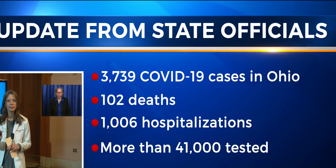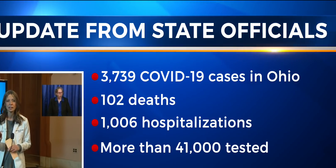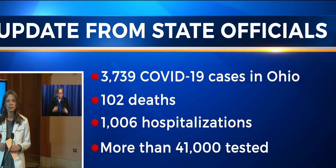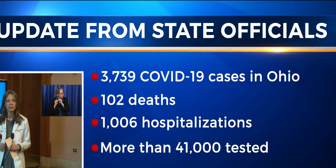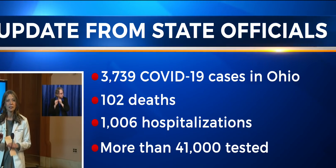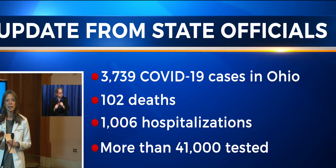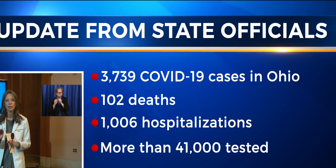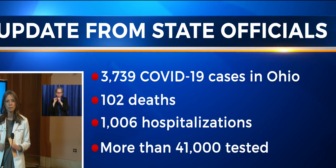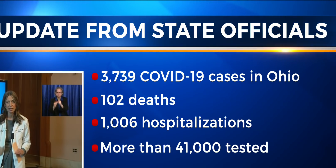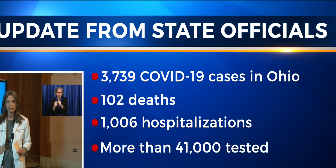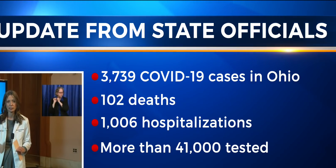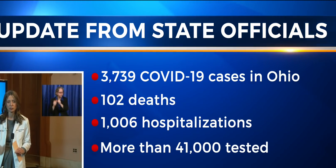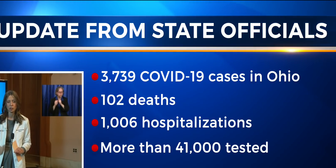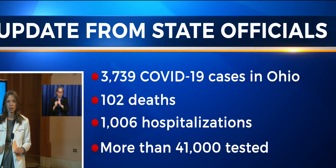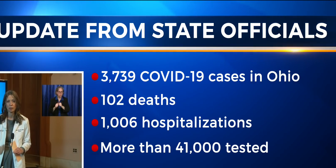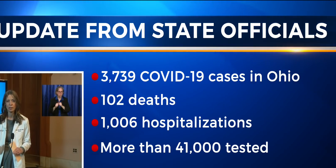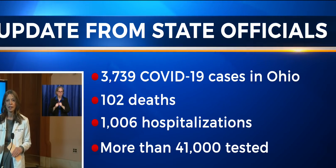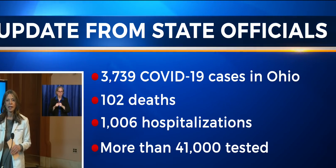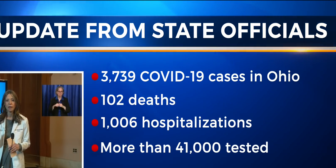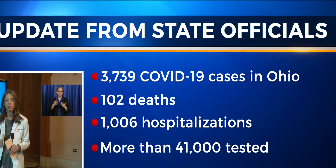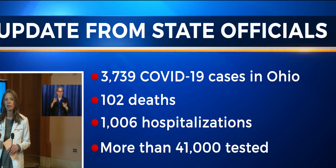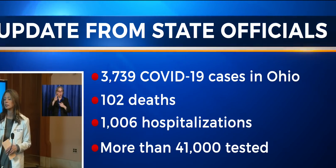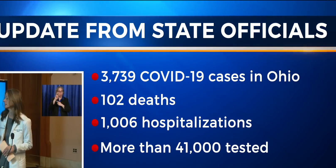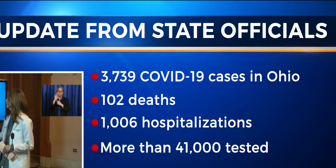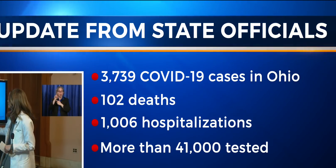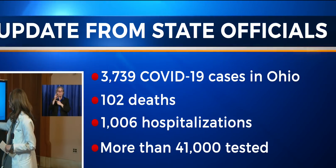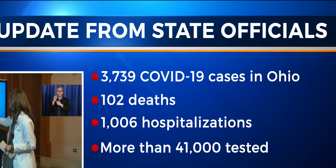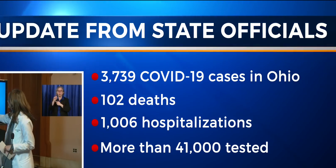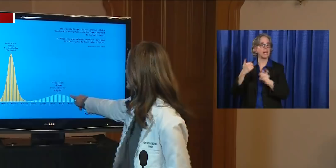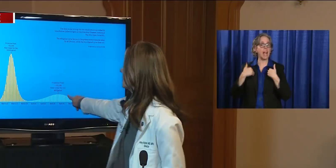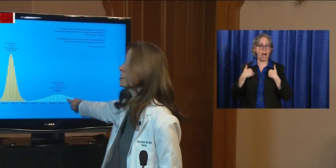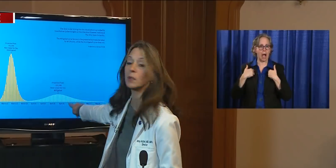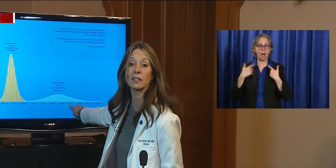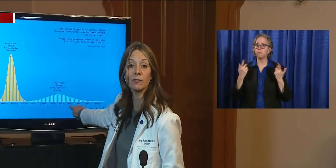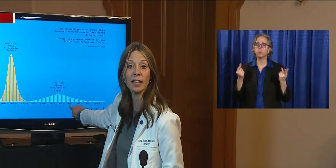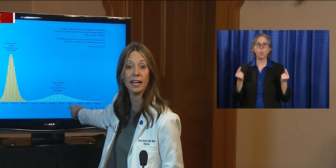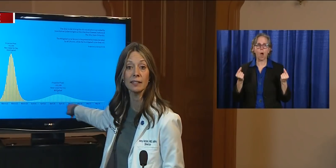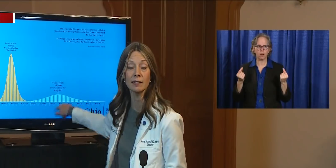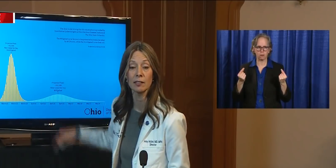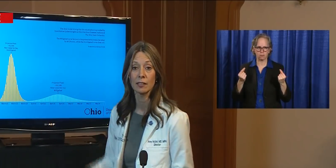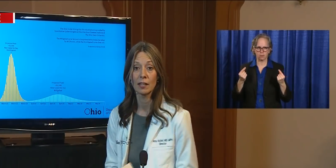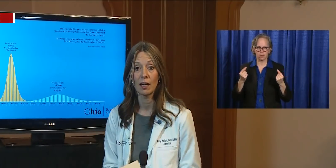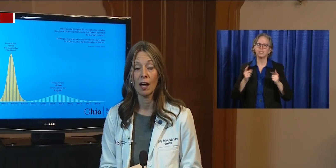CANNOT LET UP. THE ONLY WEAPON WE HAVE HAD IN